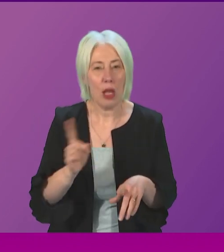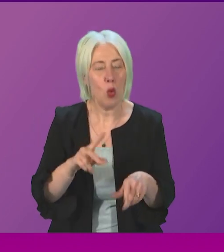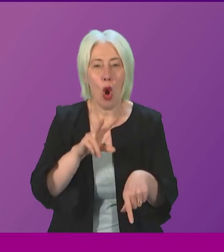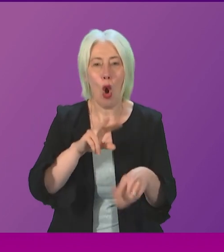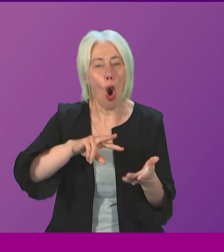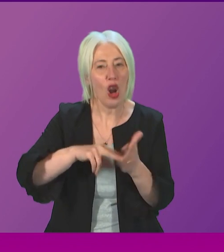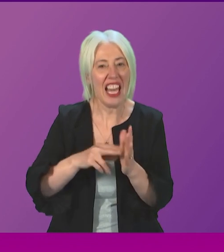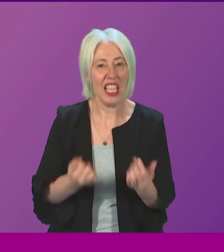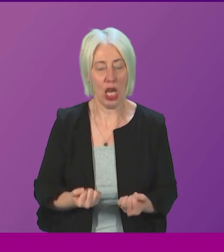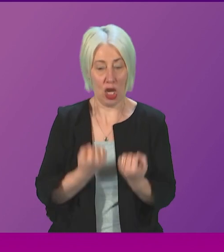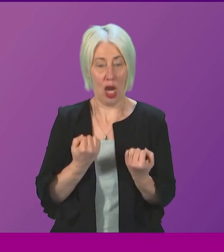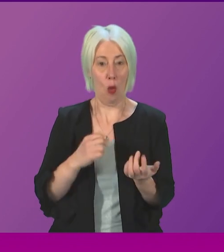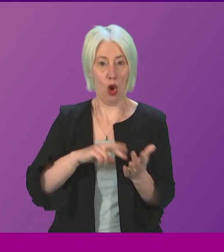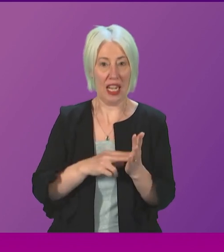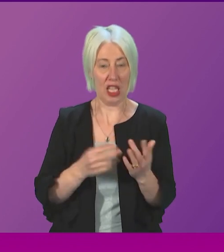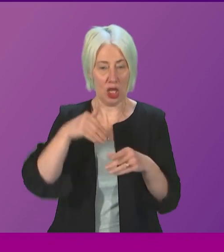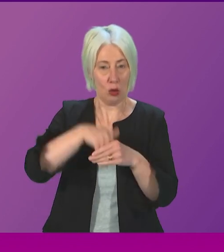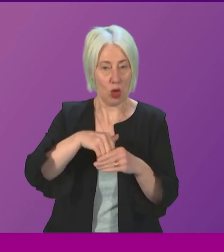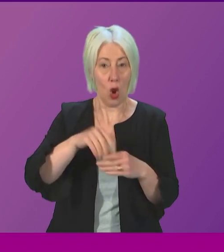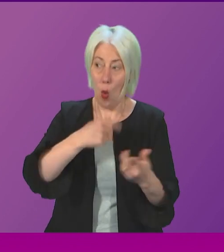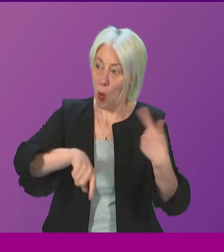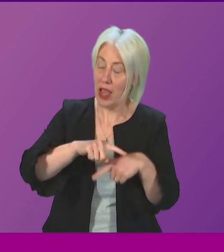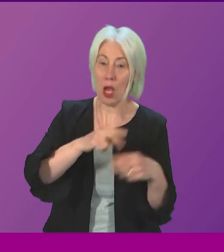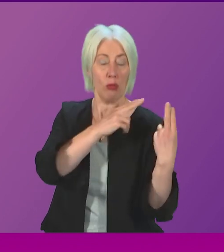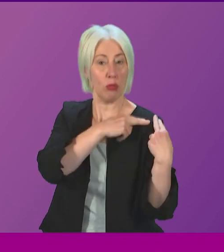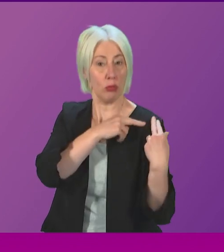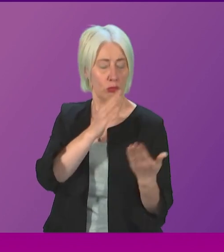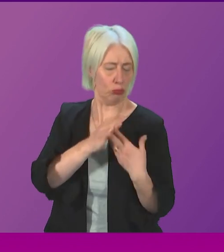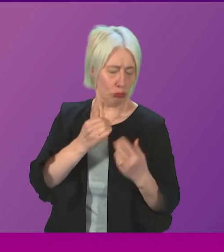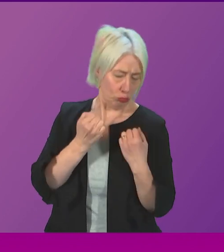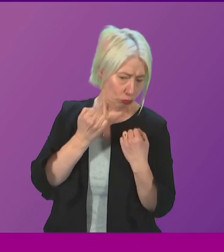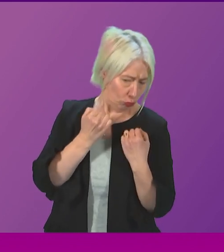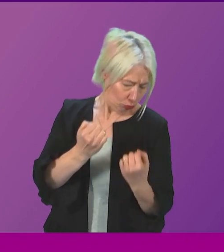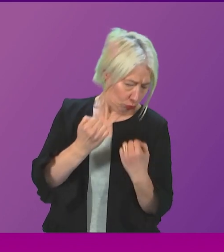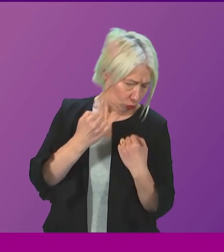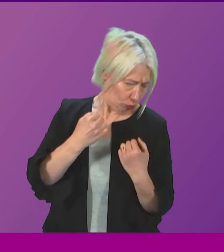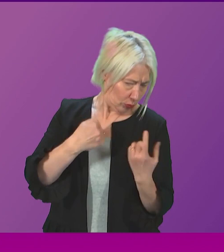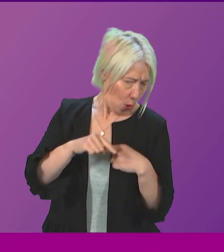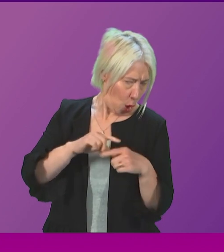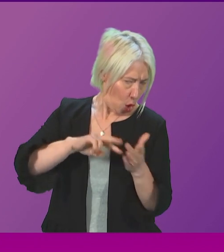to, we have a responsibility to question the organisations that we lead—and that is certainly